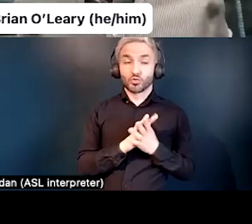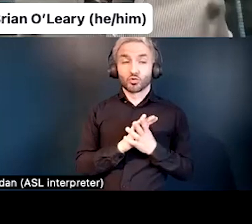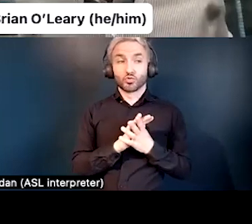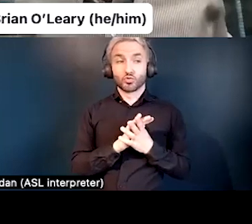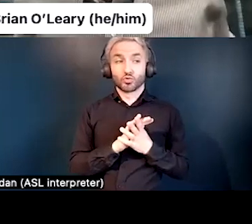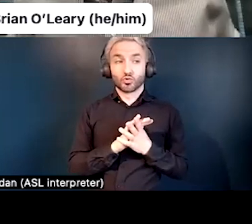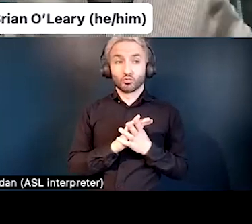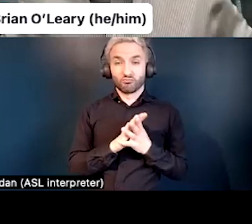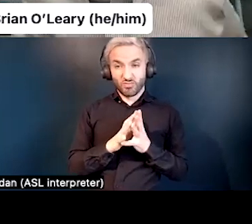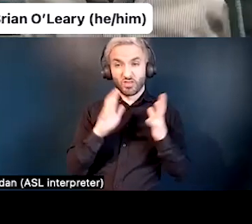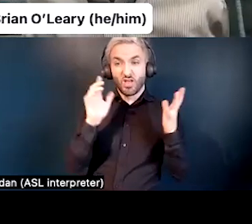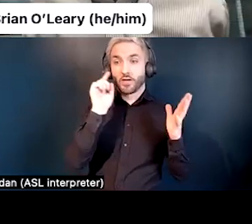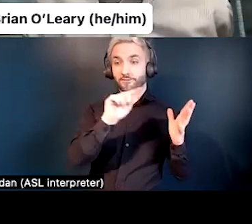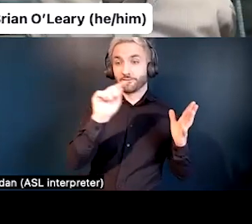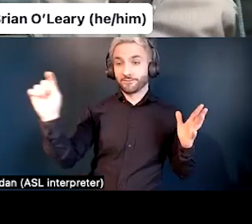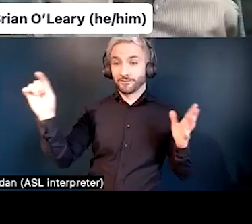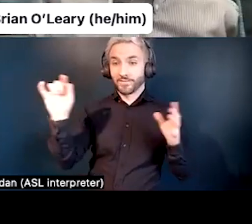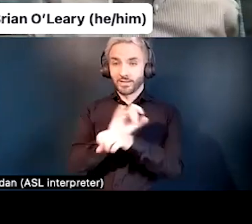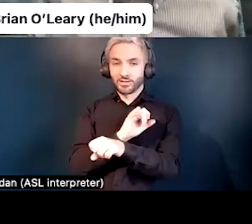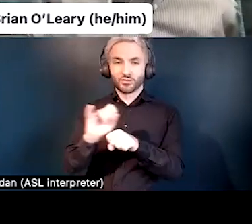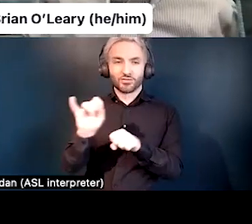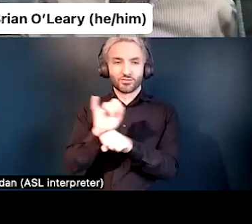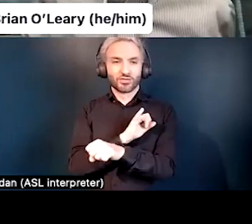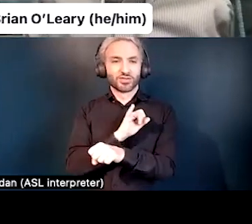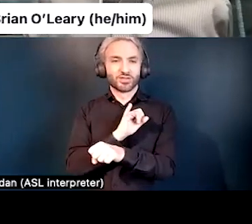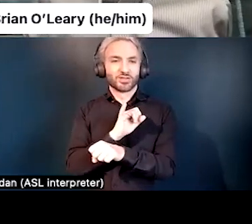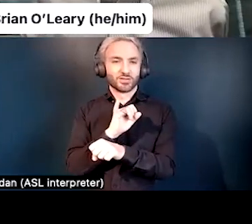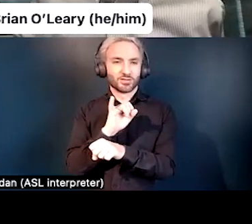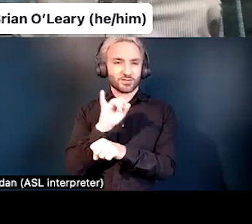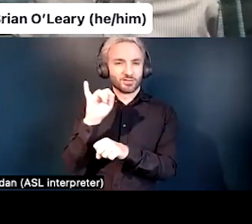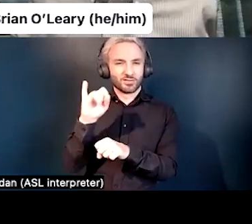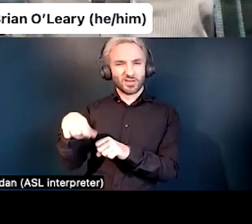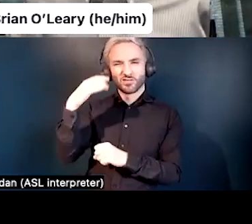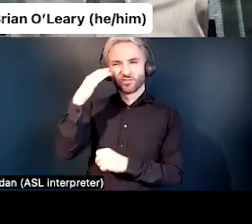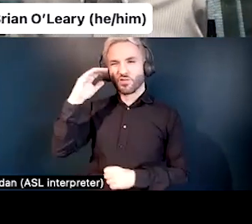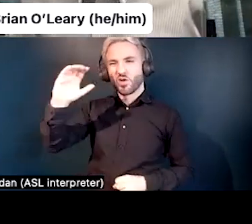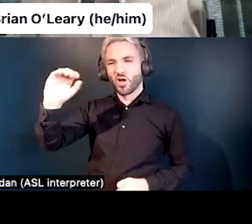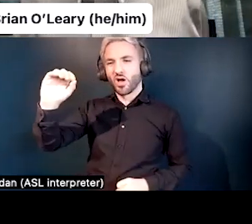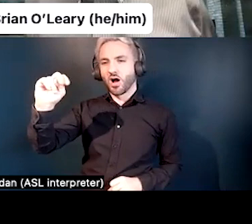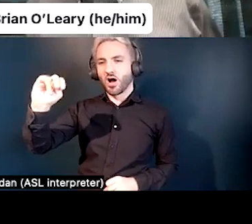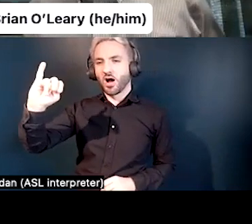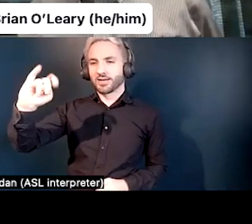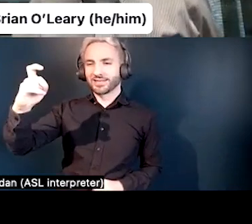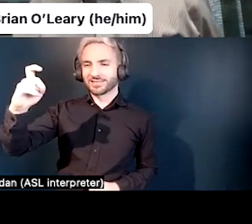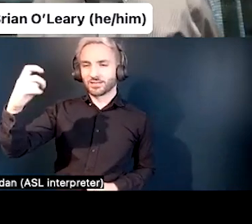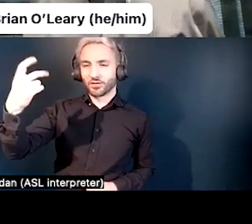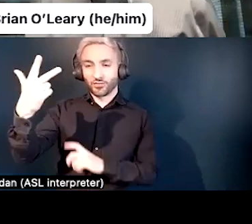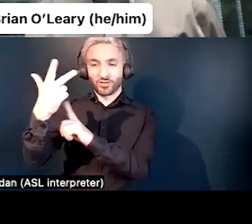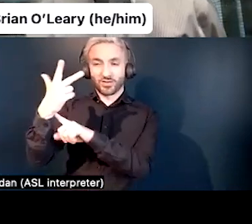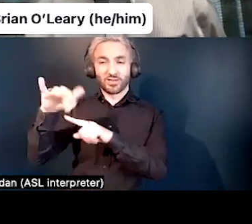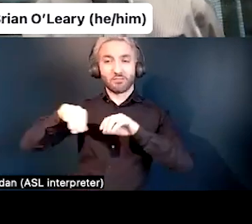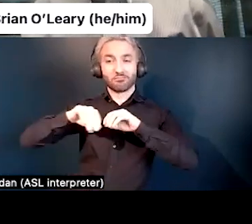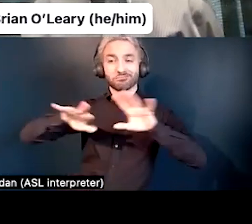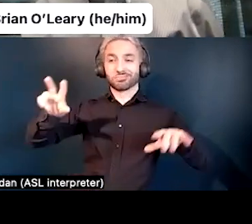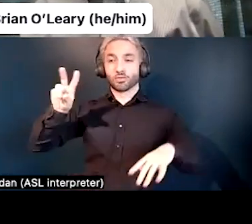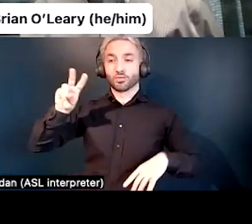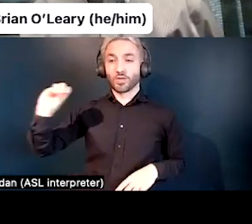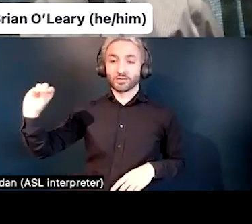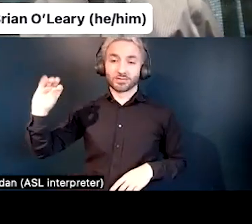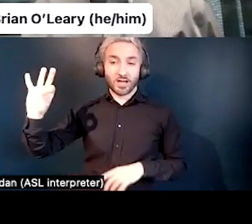is familiar with is ONIX 3. It was introduced in 2009. Its best applications are really for digital